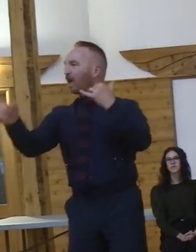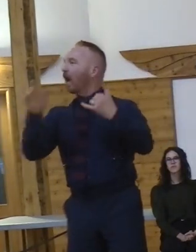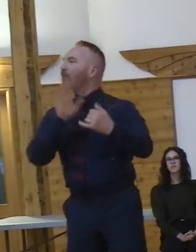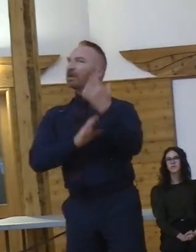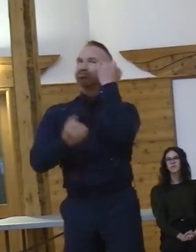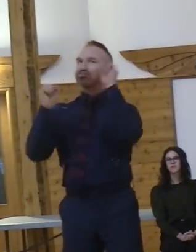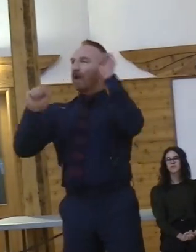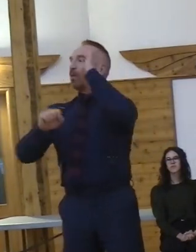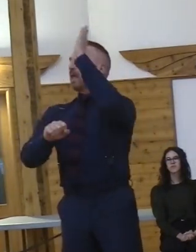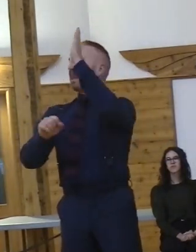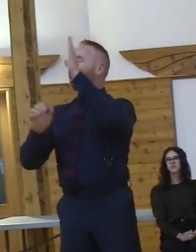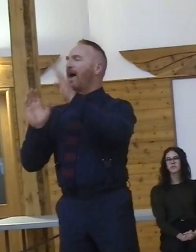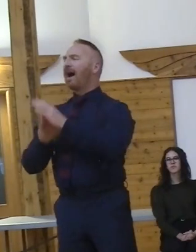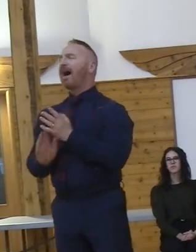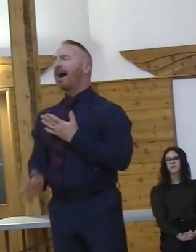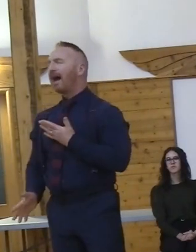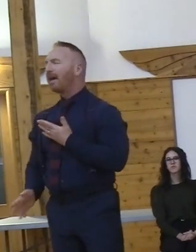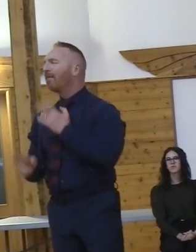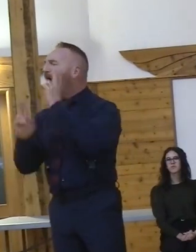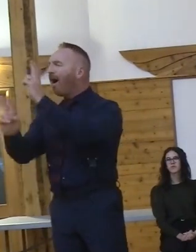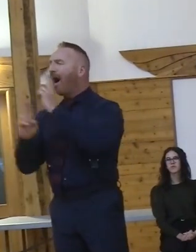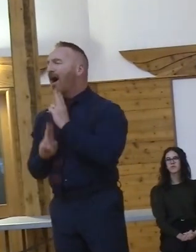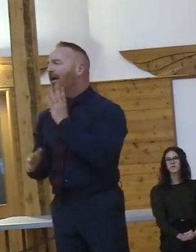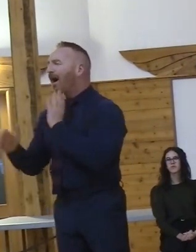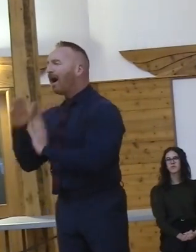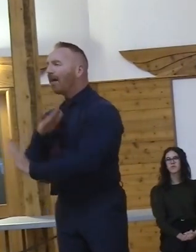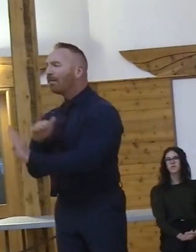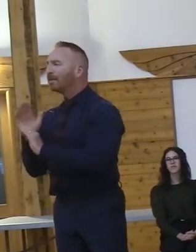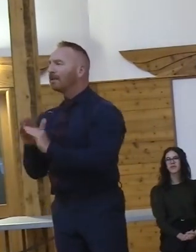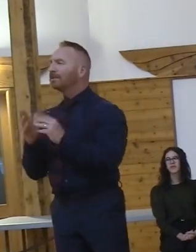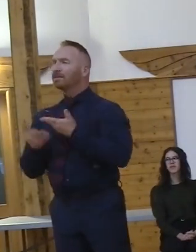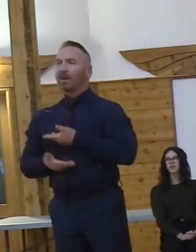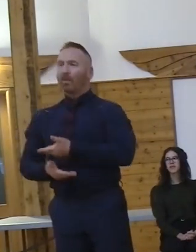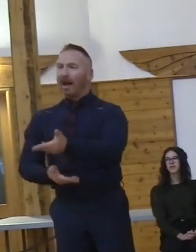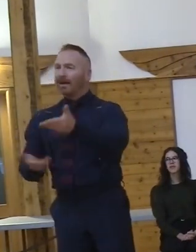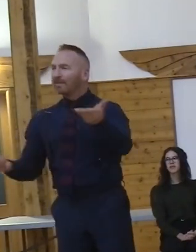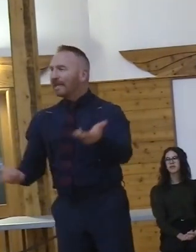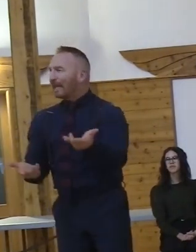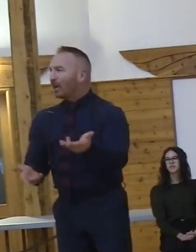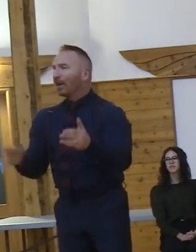to be welcome here to have all of you here in this room with us.